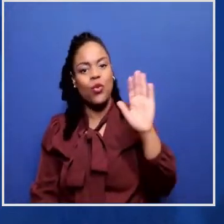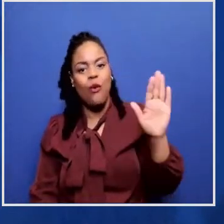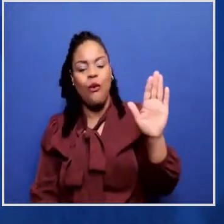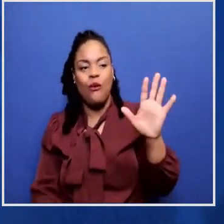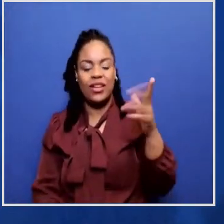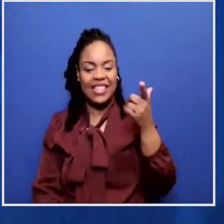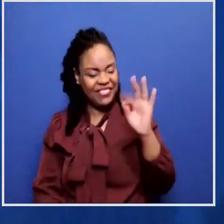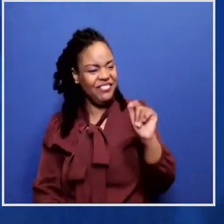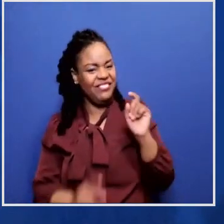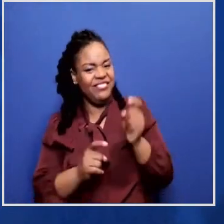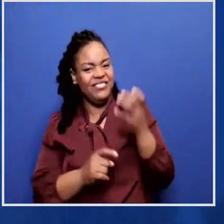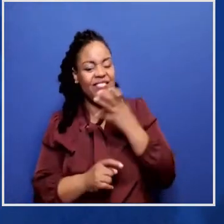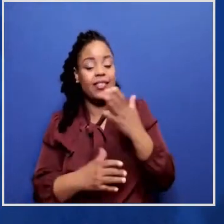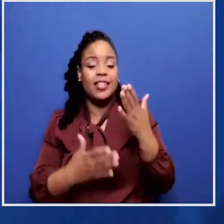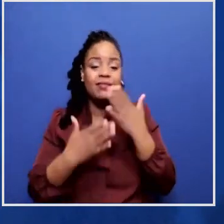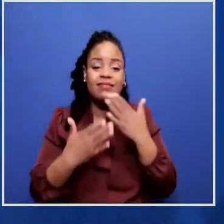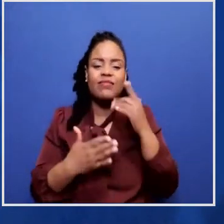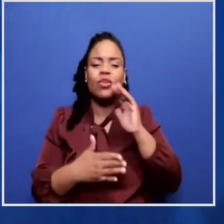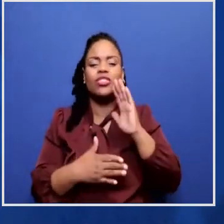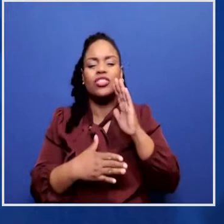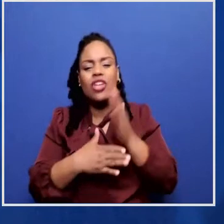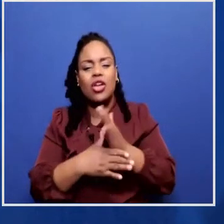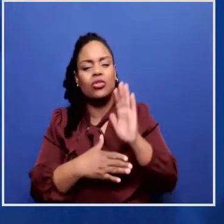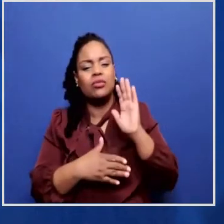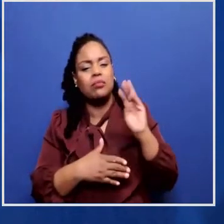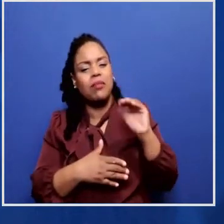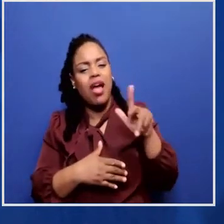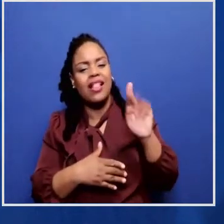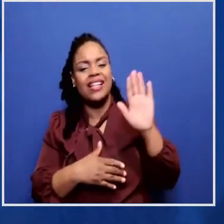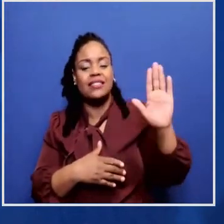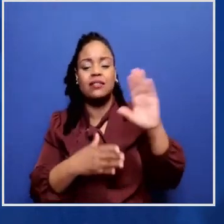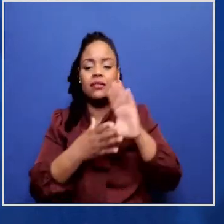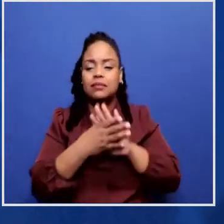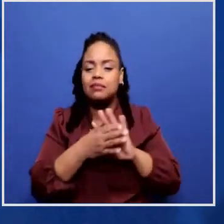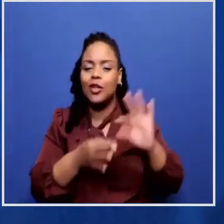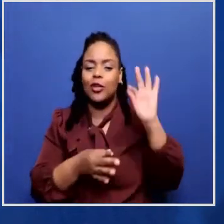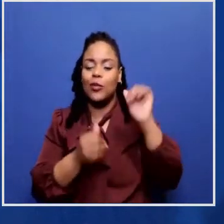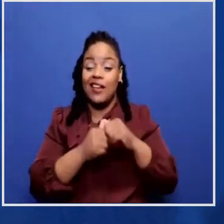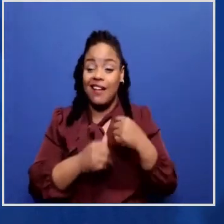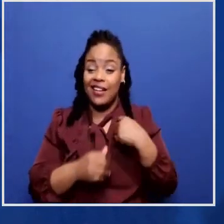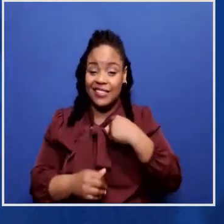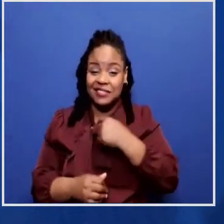YOUR GIFT. THANK YOU FOR SHARING A LITTLE